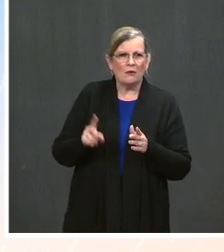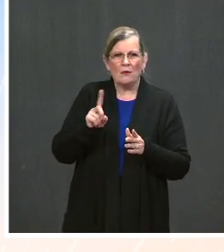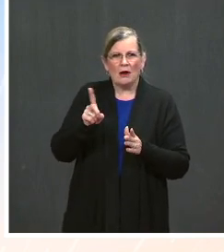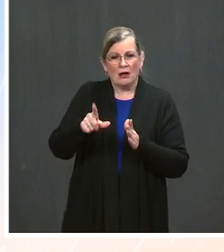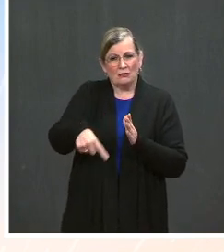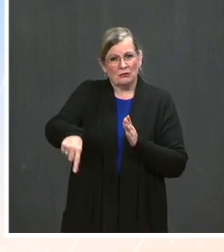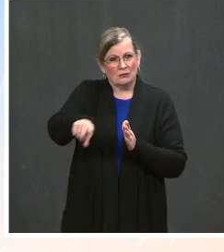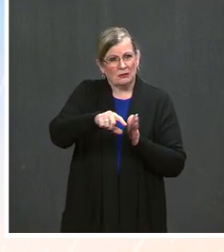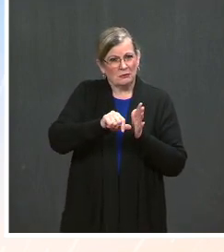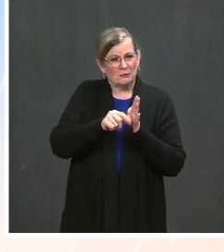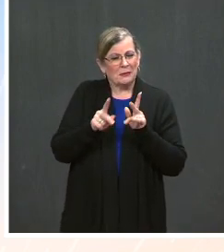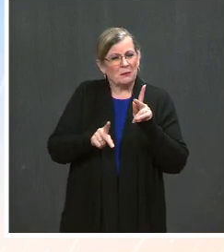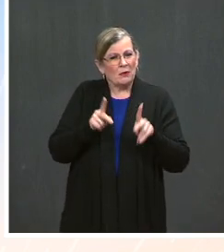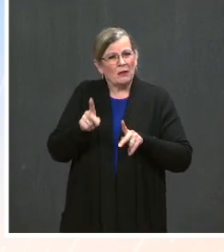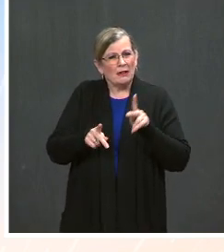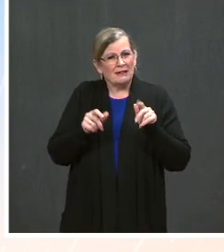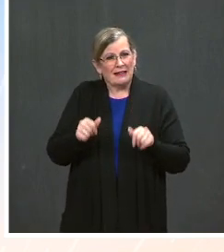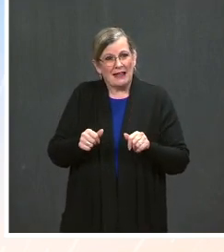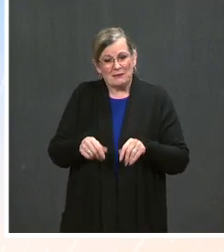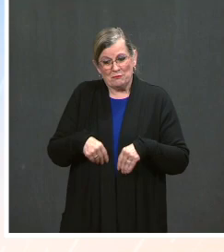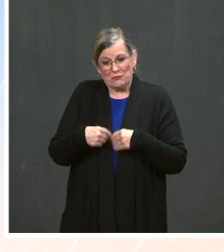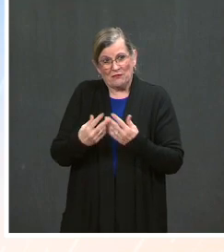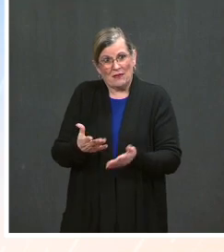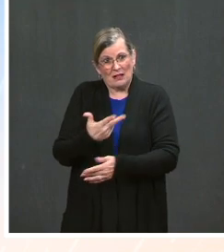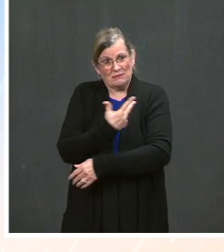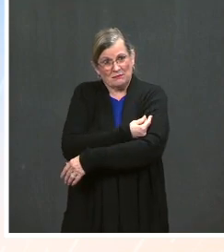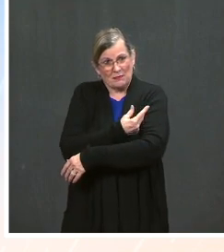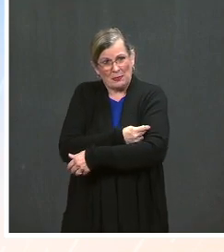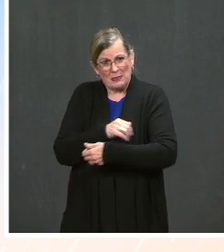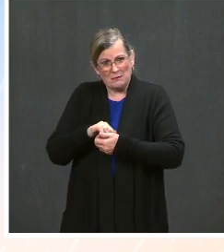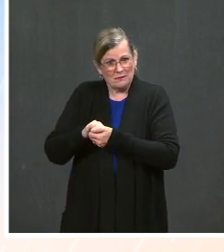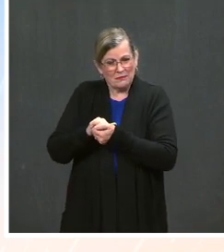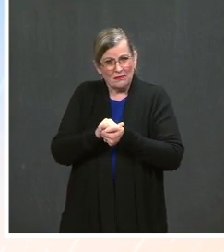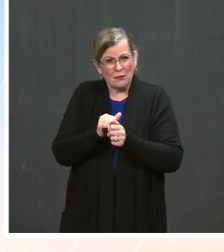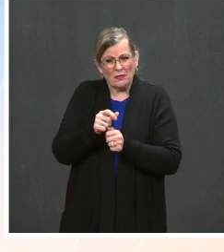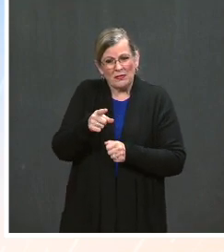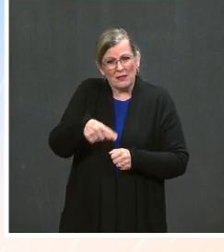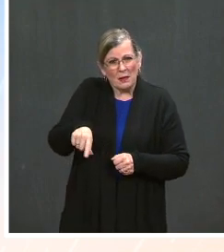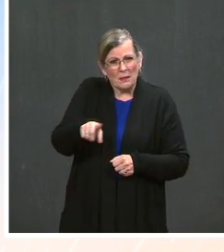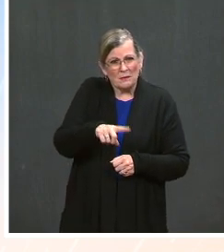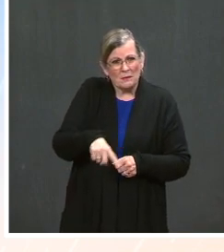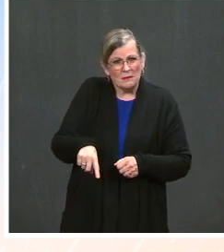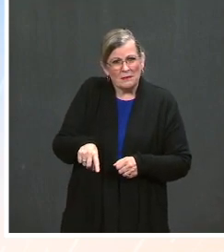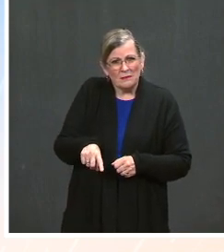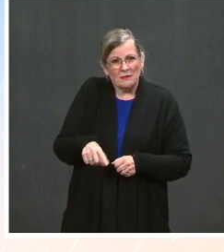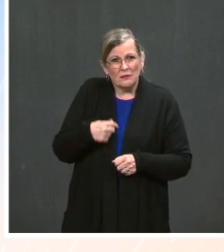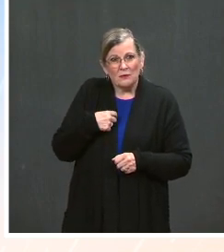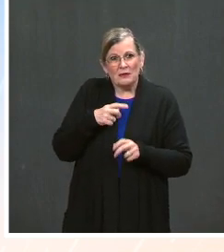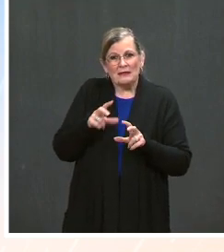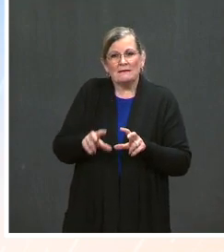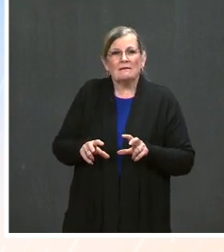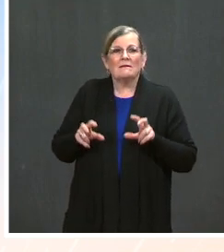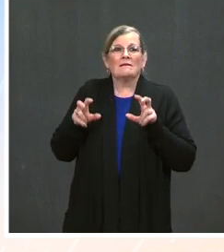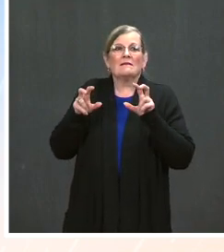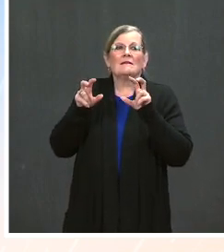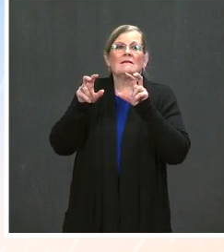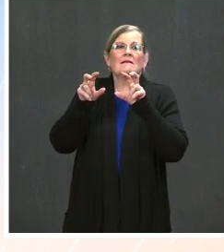we're doing those in partnership. And, also, working -- investing, I should say, a significant amount of our public education efforts